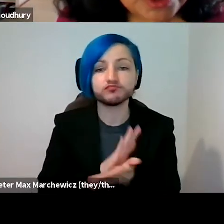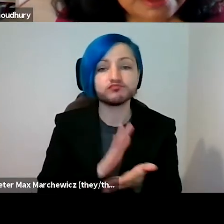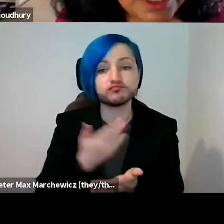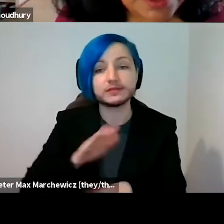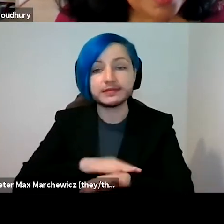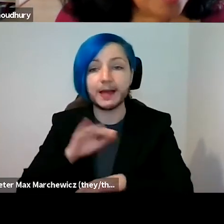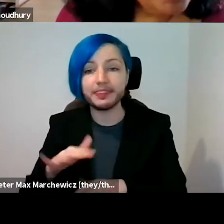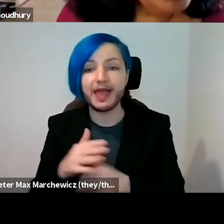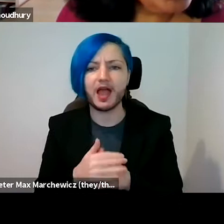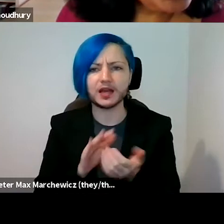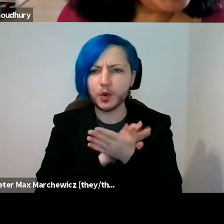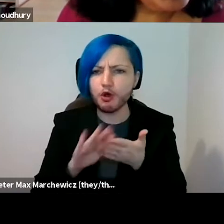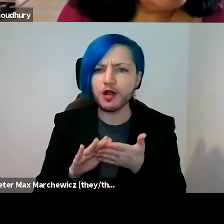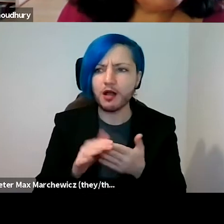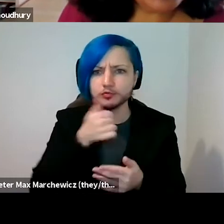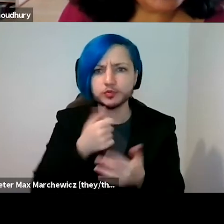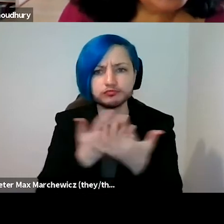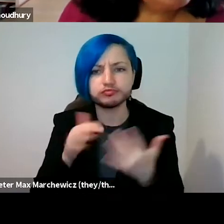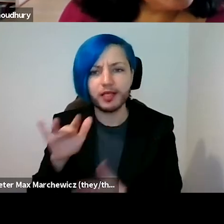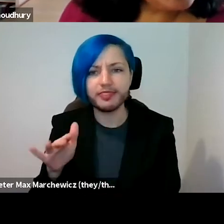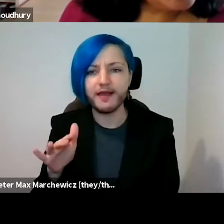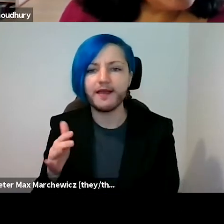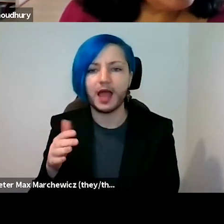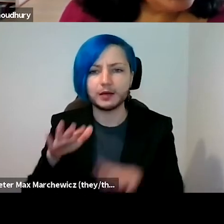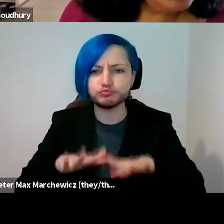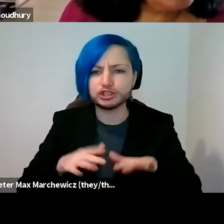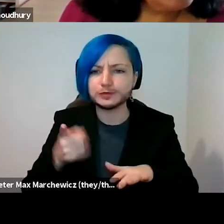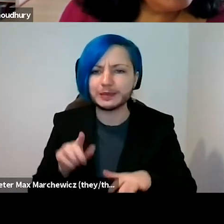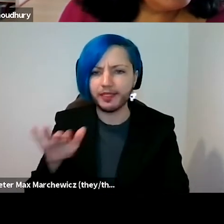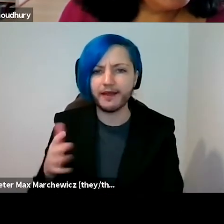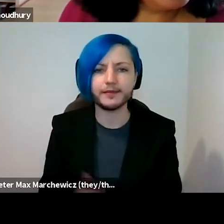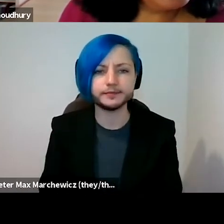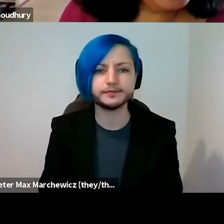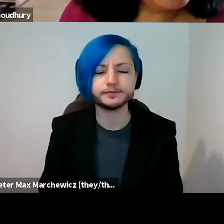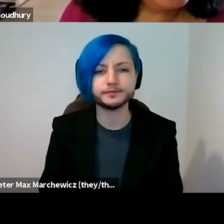to have been commonly used by the British. Here we go. There it is.